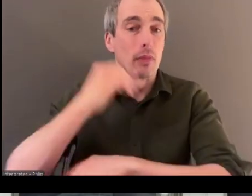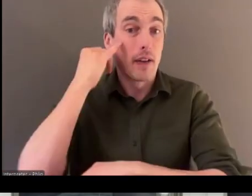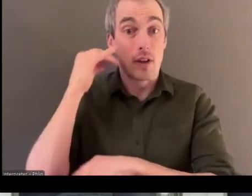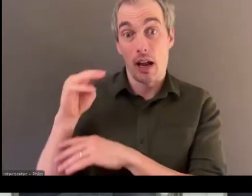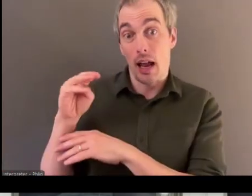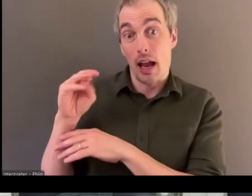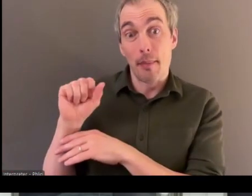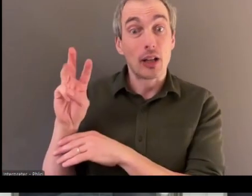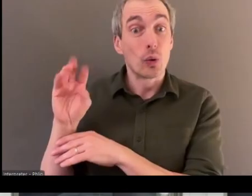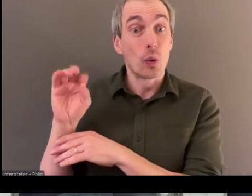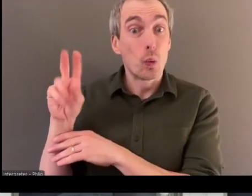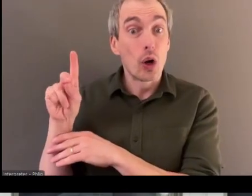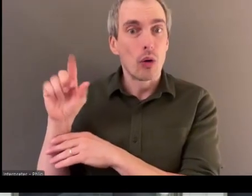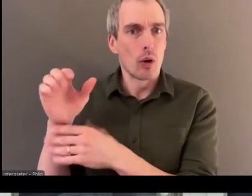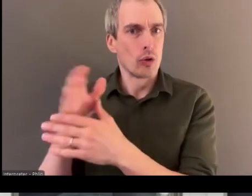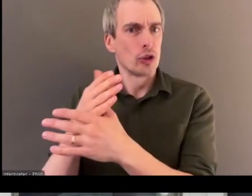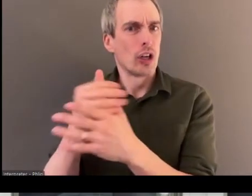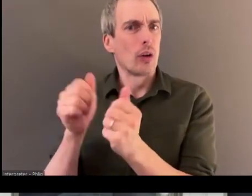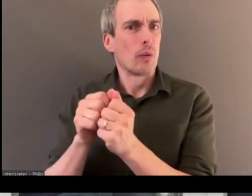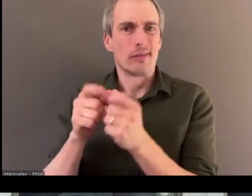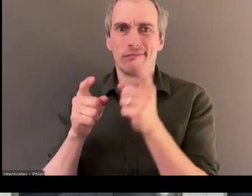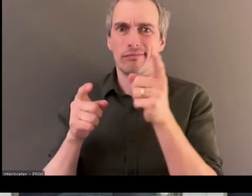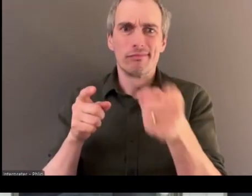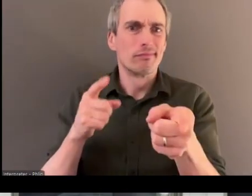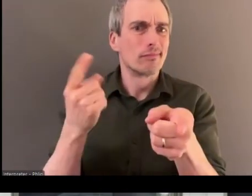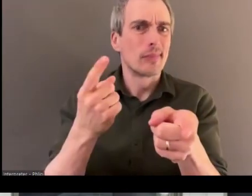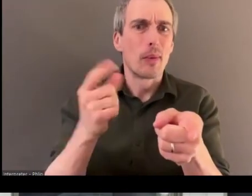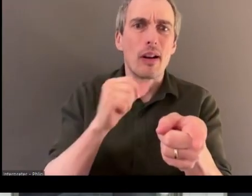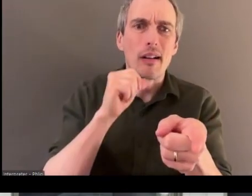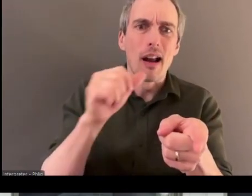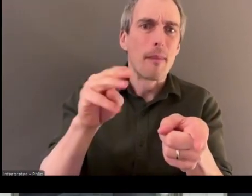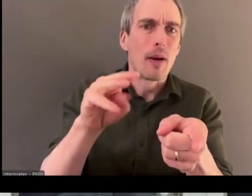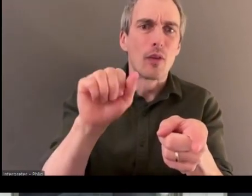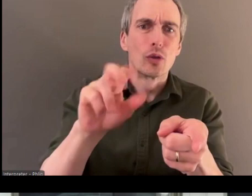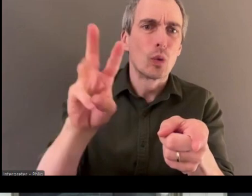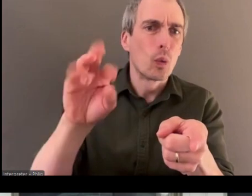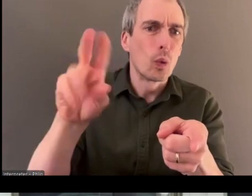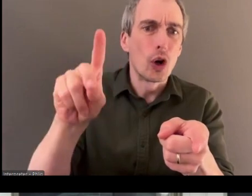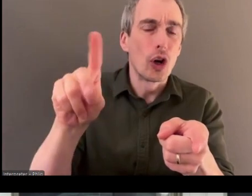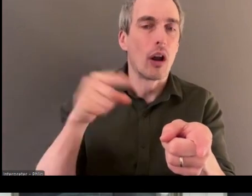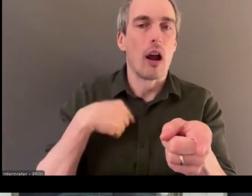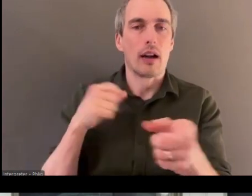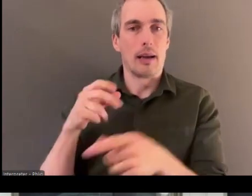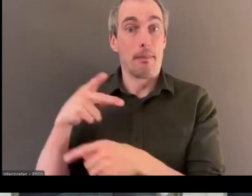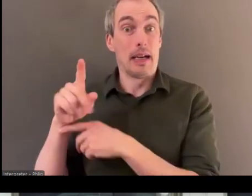have had a Microsoft Word document, I would make a PDF. It became really, really easy to do.